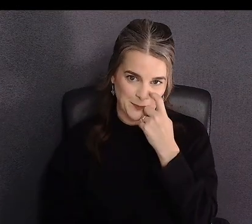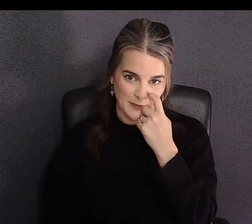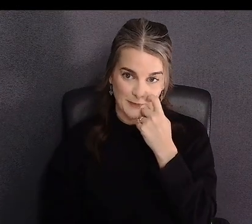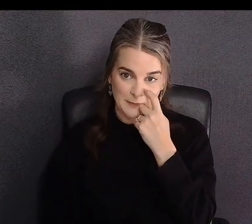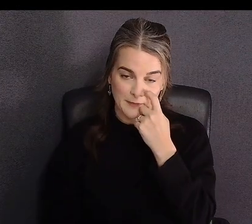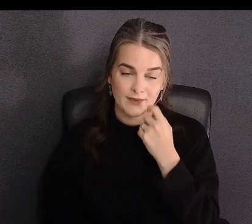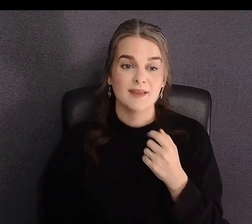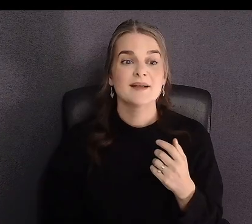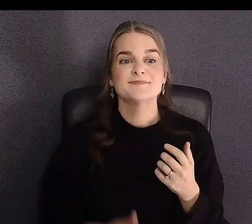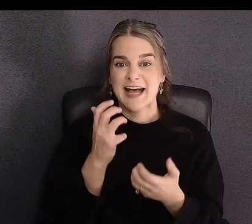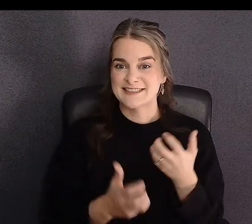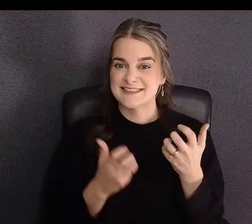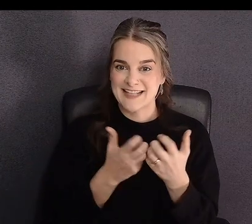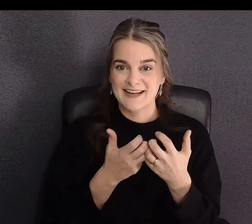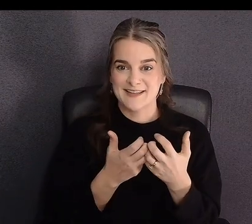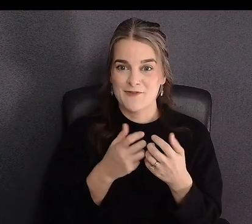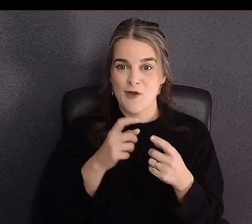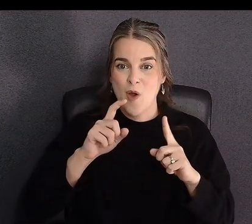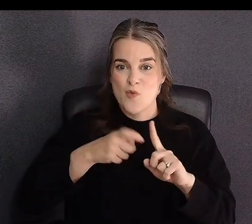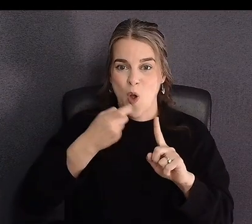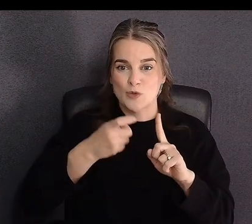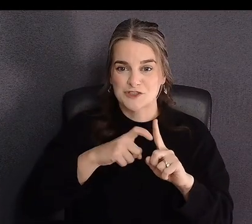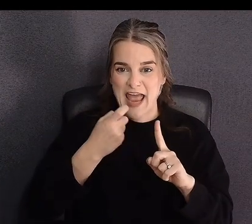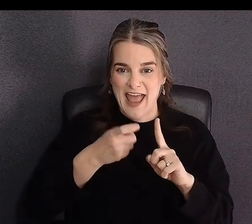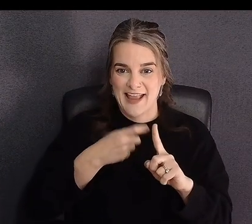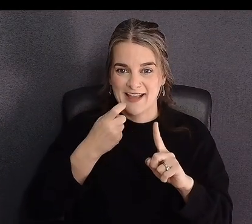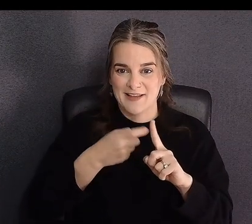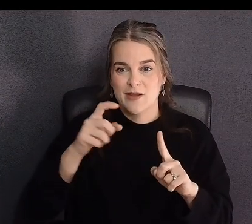And there's adaptive crochet. This is super DIY.